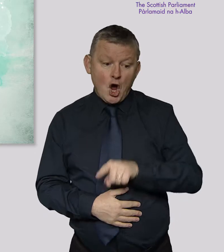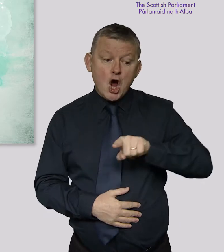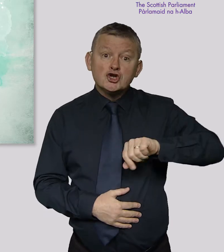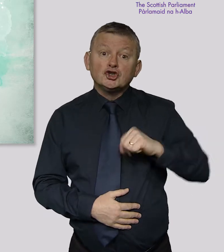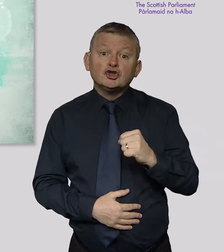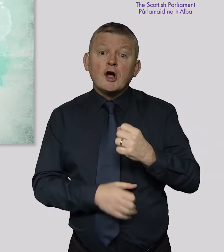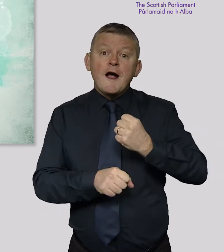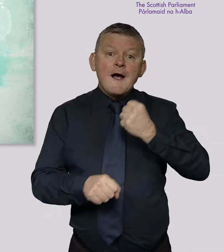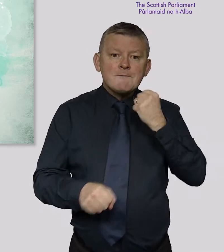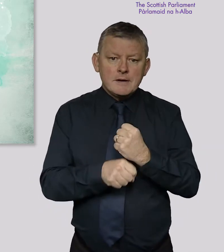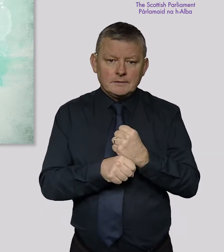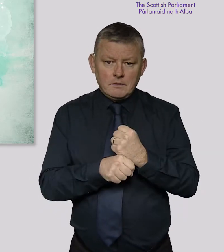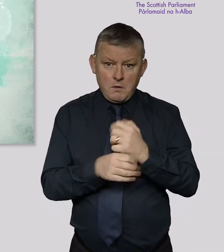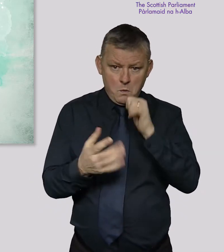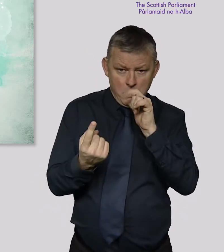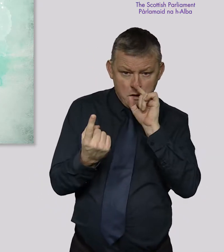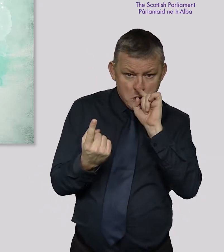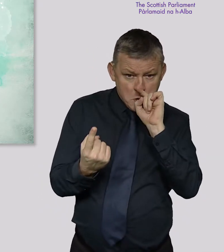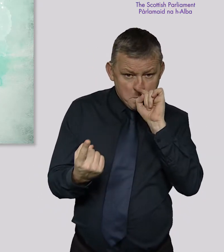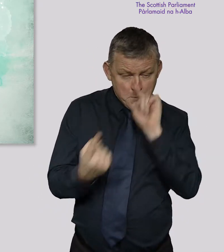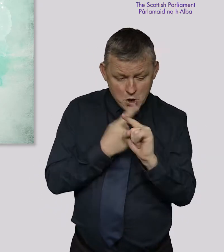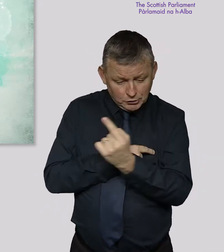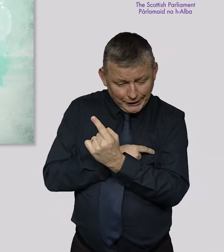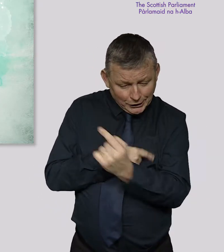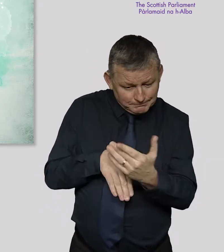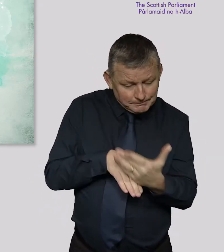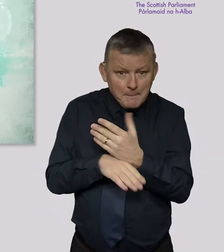The Scottish Government also responds to each pre-budget report,